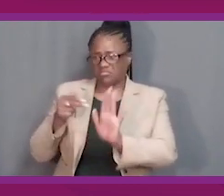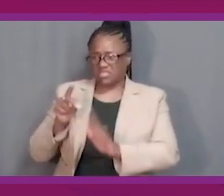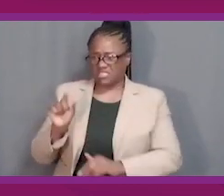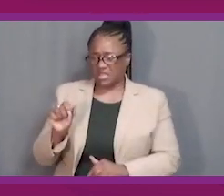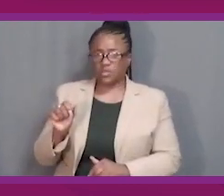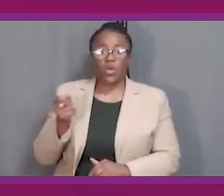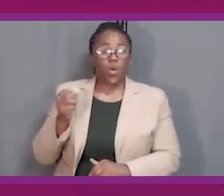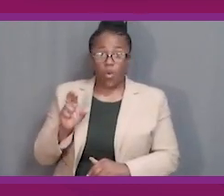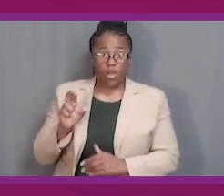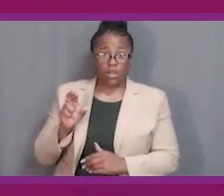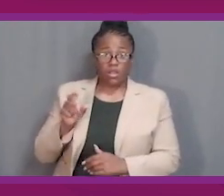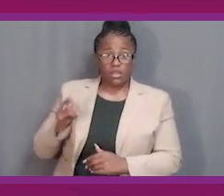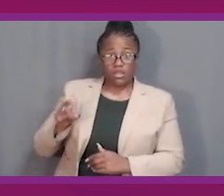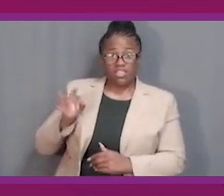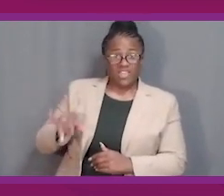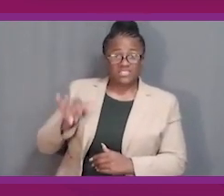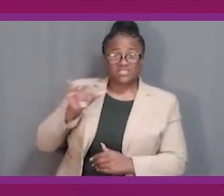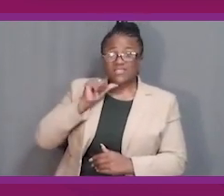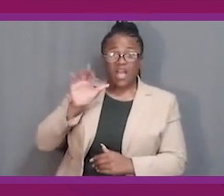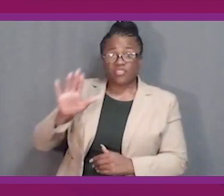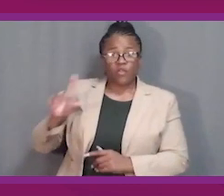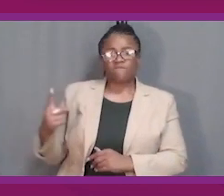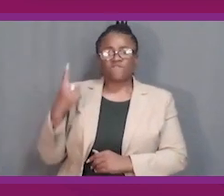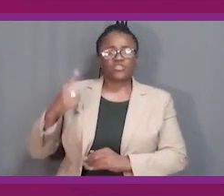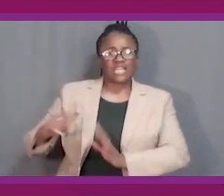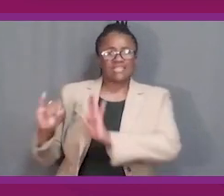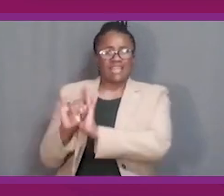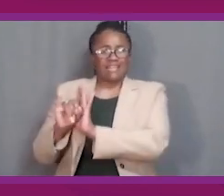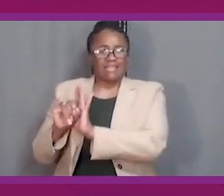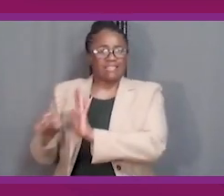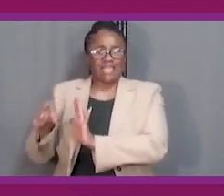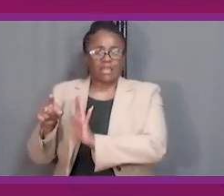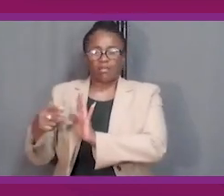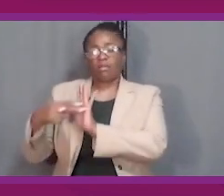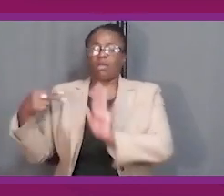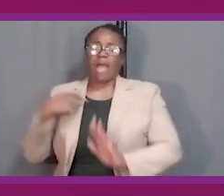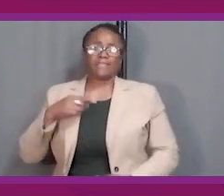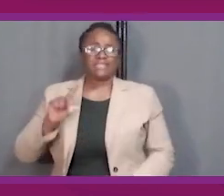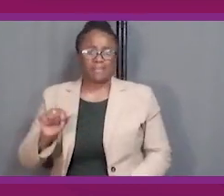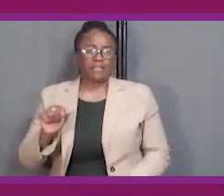necessarily go to bat for. And so we have to build in movements of solidarity because there might